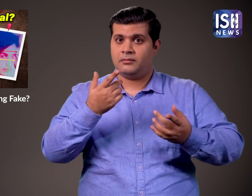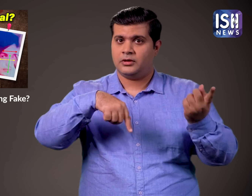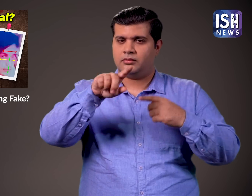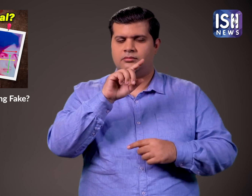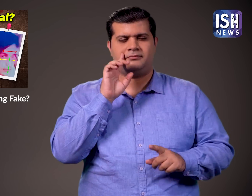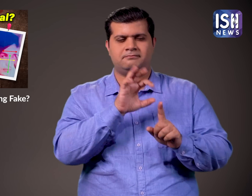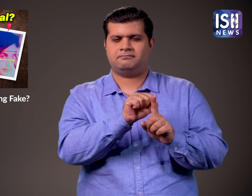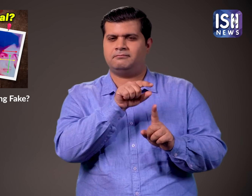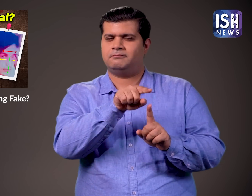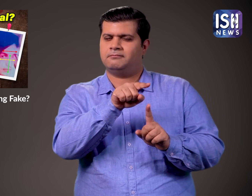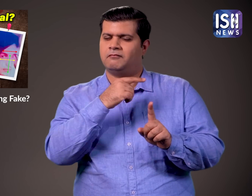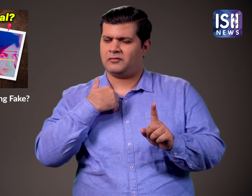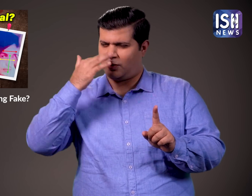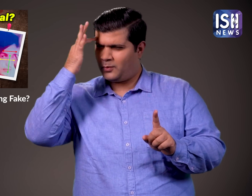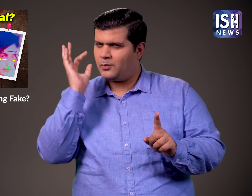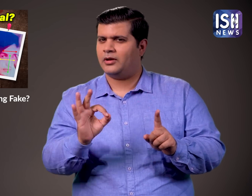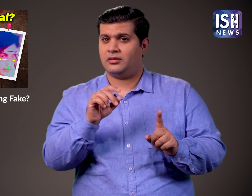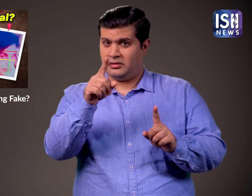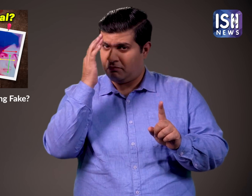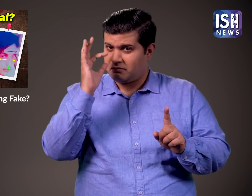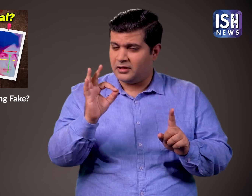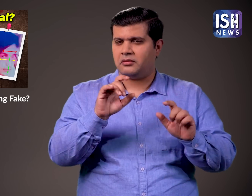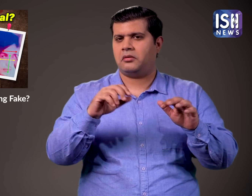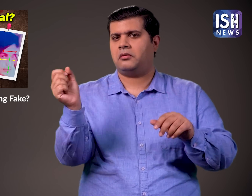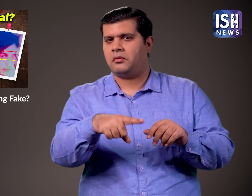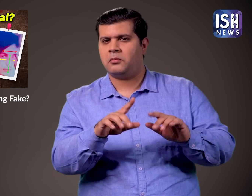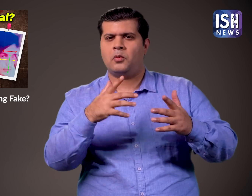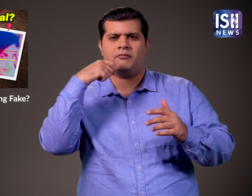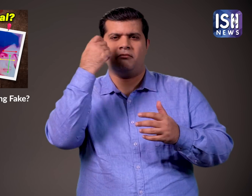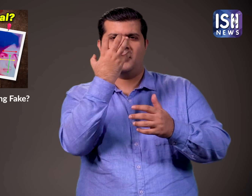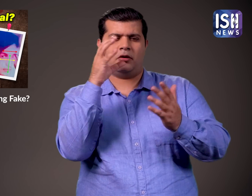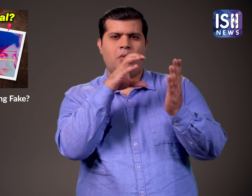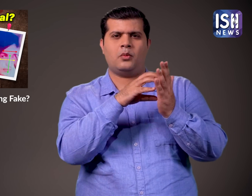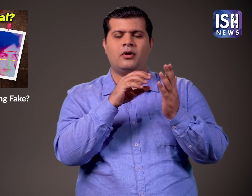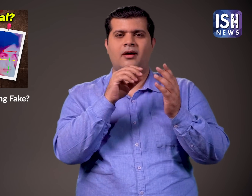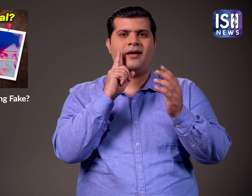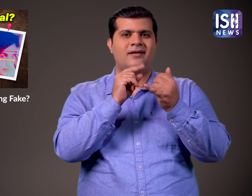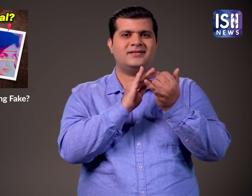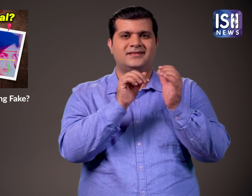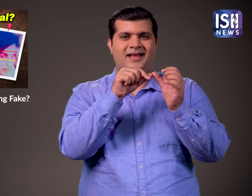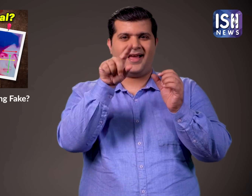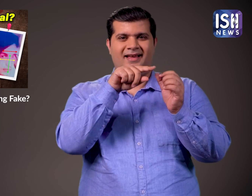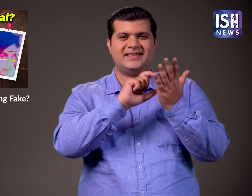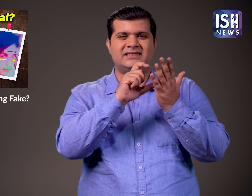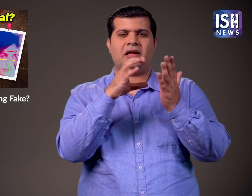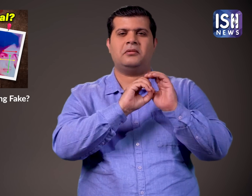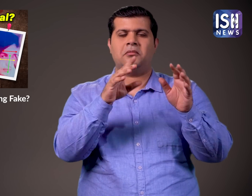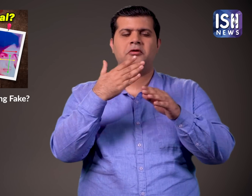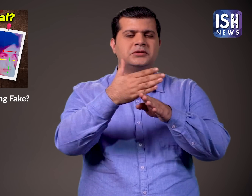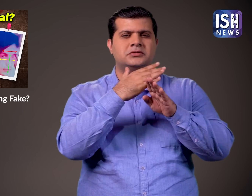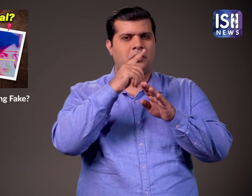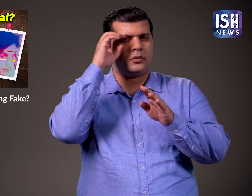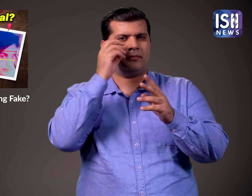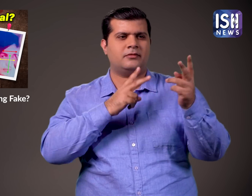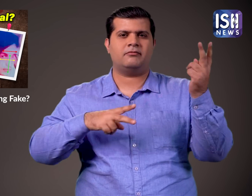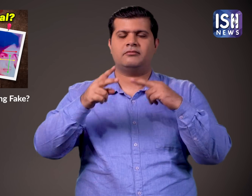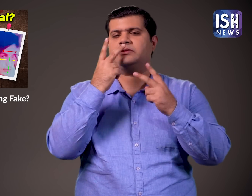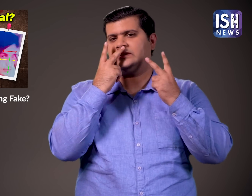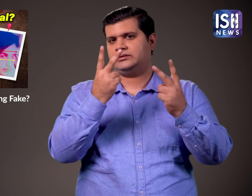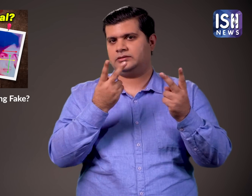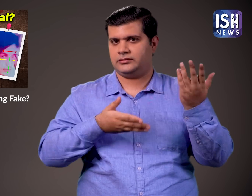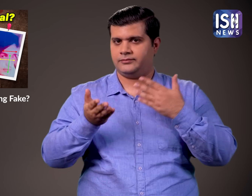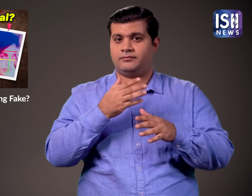Do you know what really happened? Drop a comment or share a video recording of your message and tag ISH news .